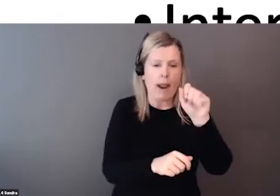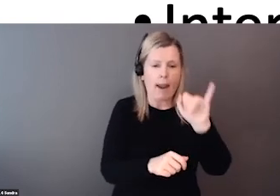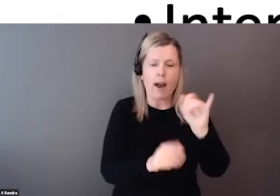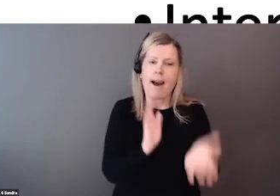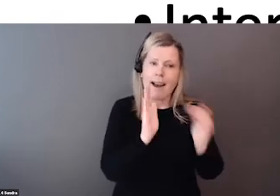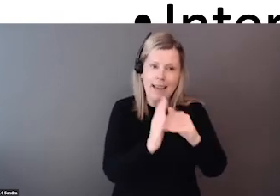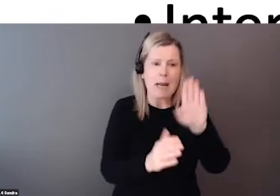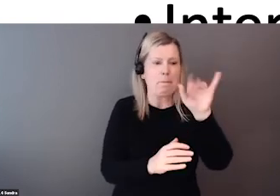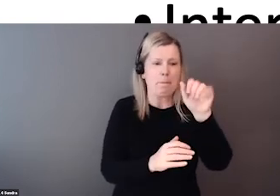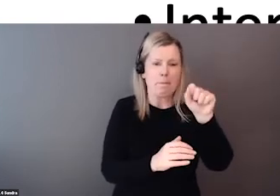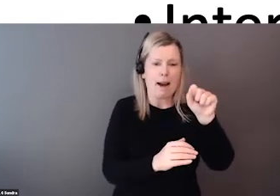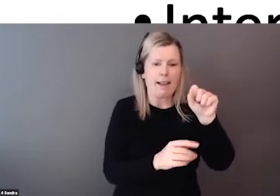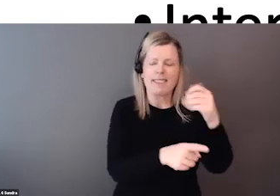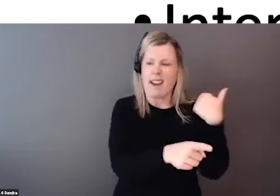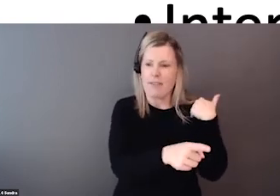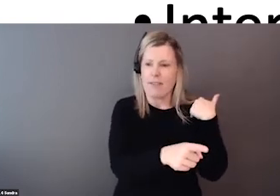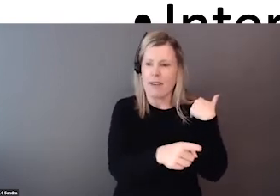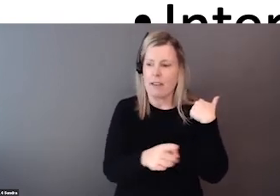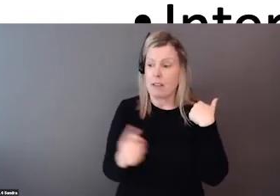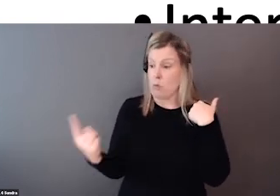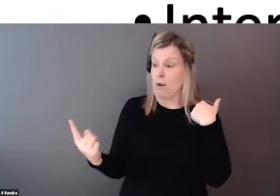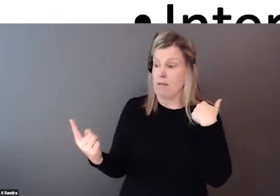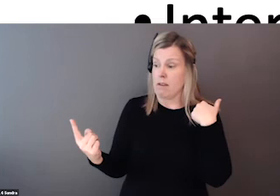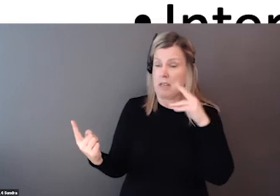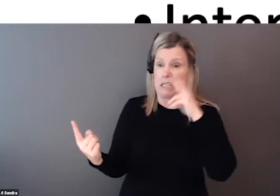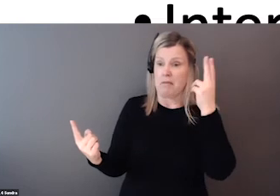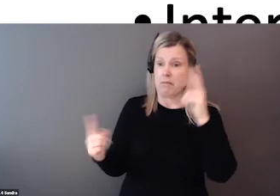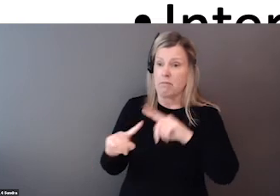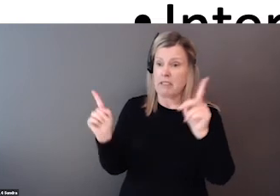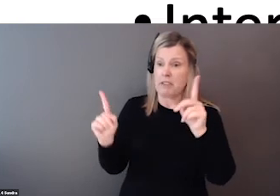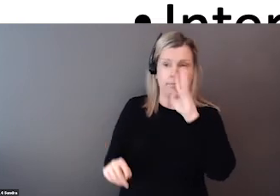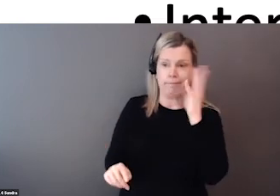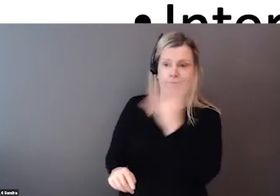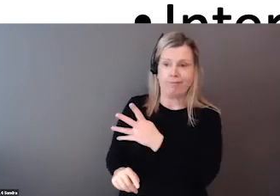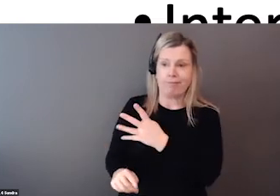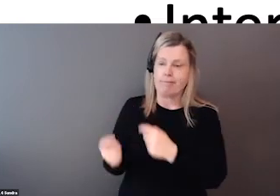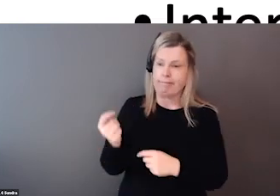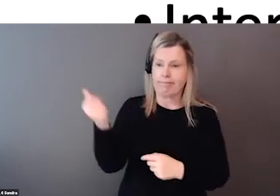as a small minority or outlier. And even interview analysis which is frequently implemented now